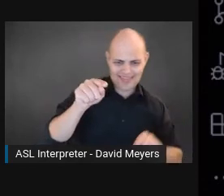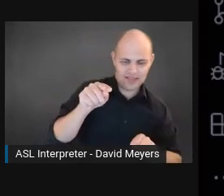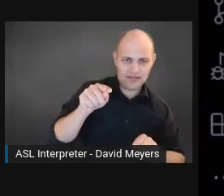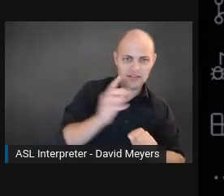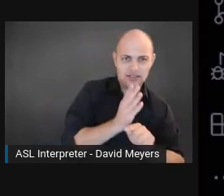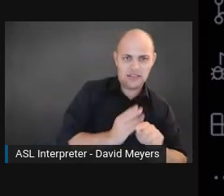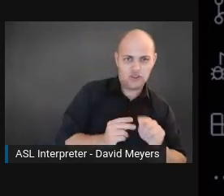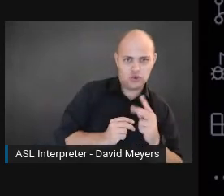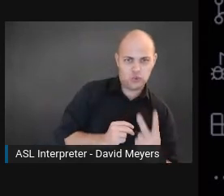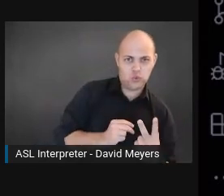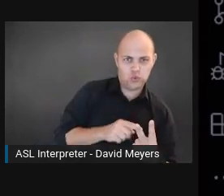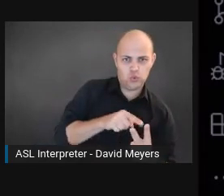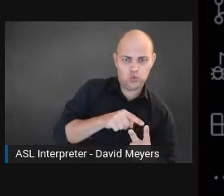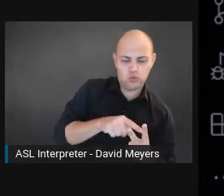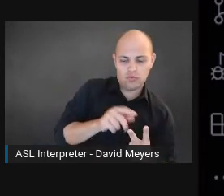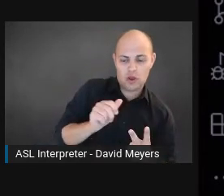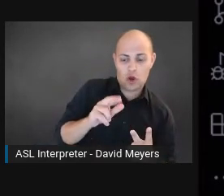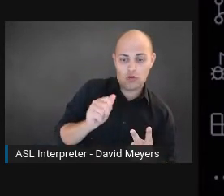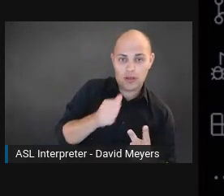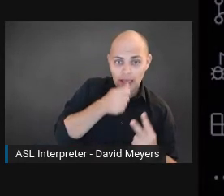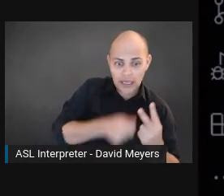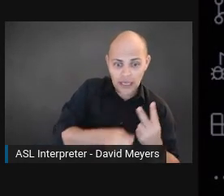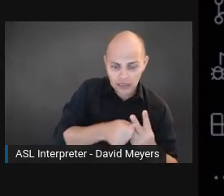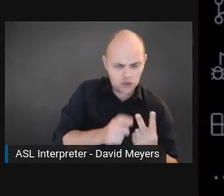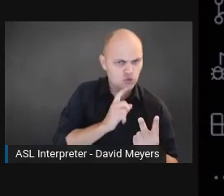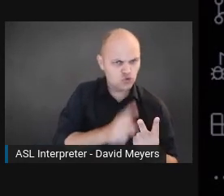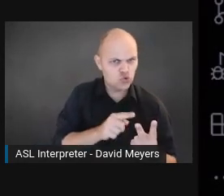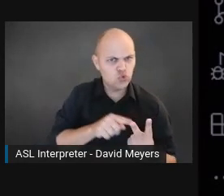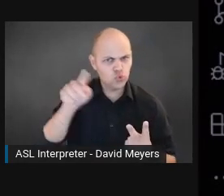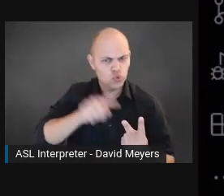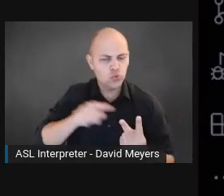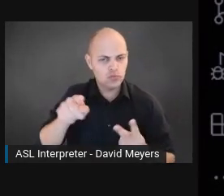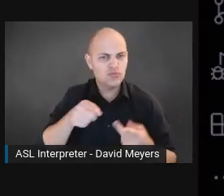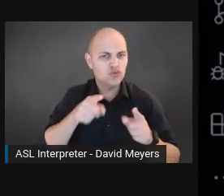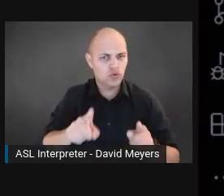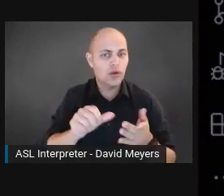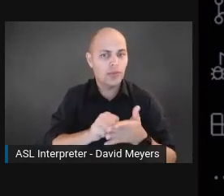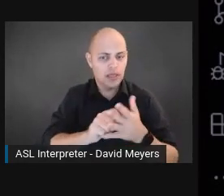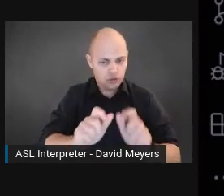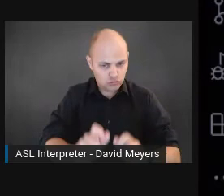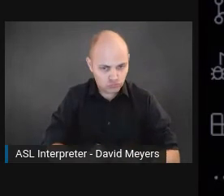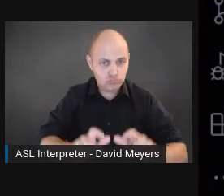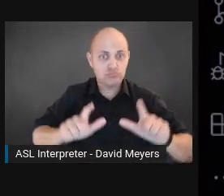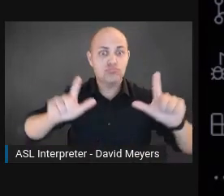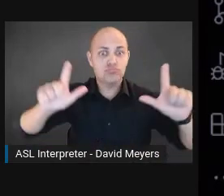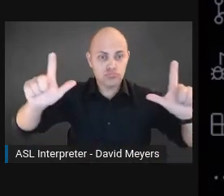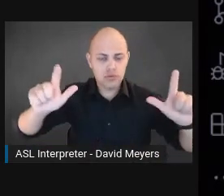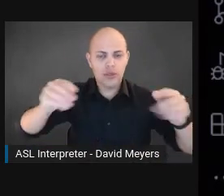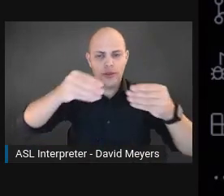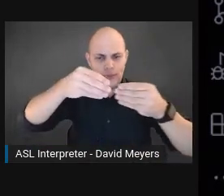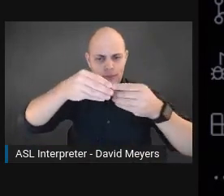which is ARIA-hidden is true at page load. And this third one, rather, is very similar.